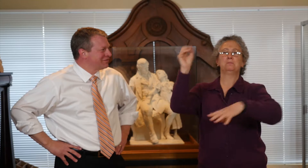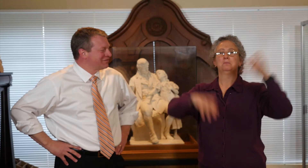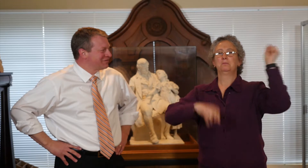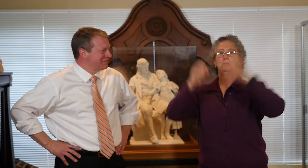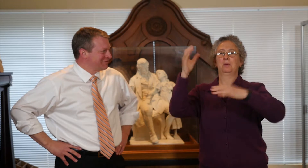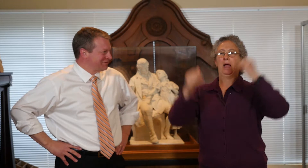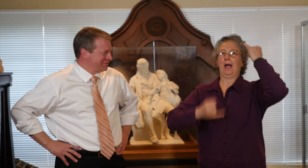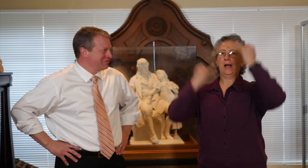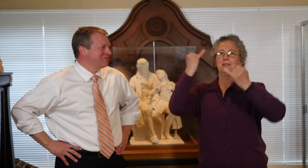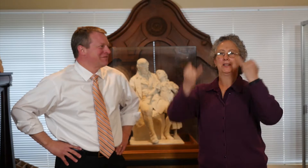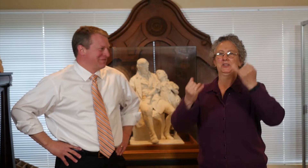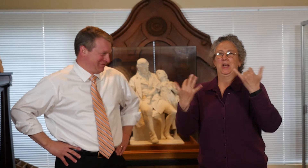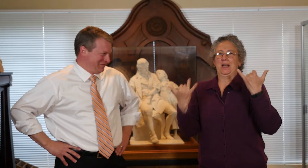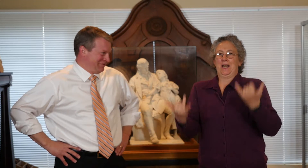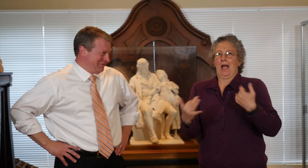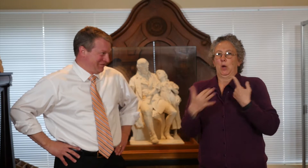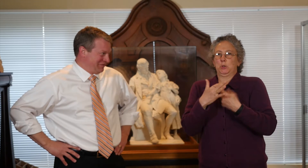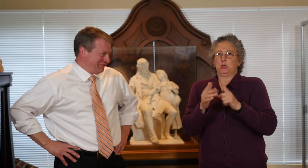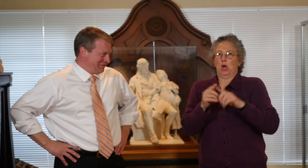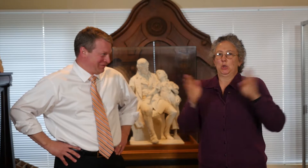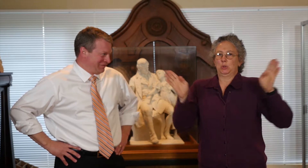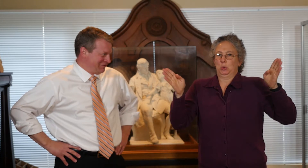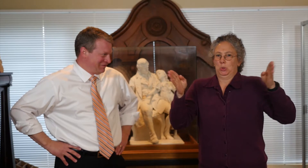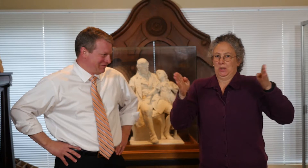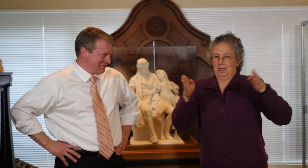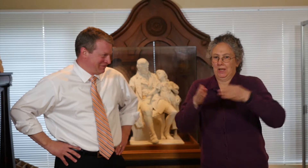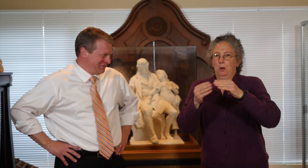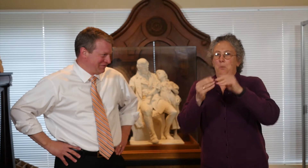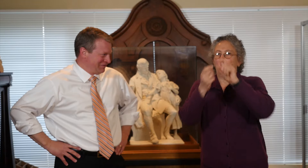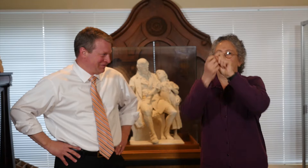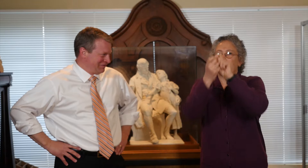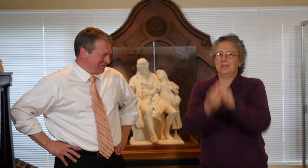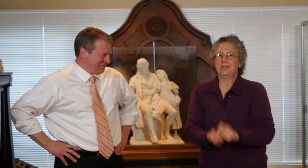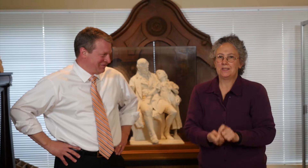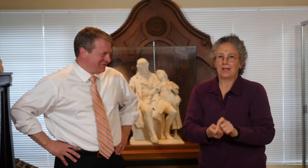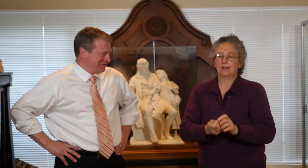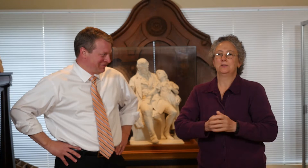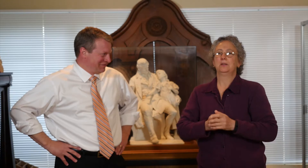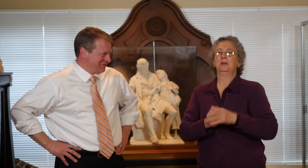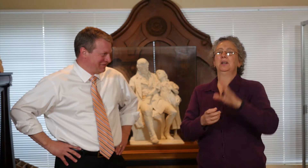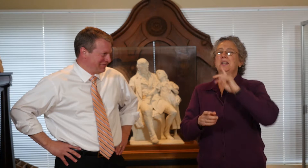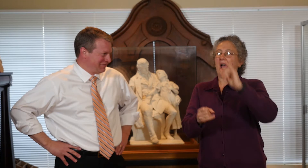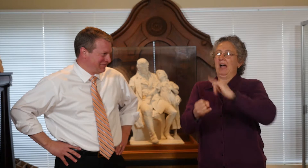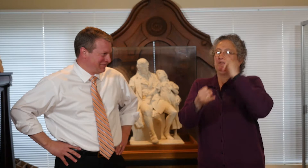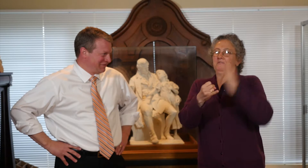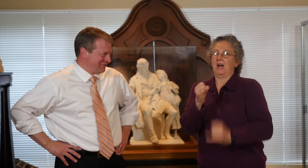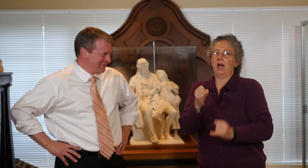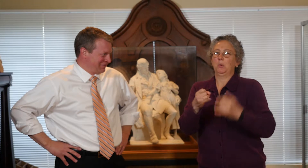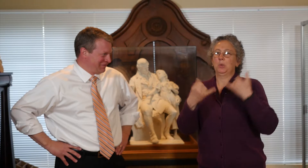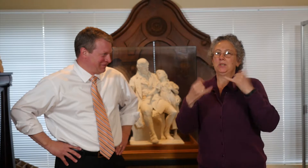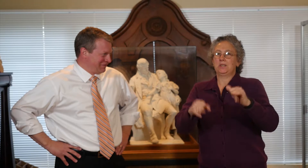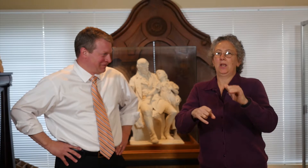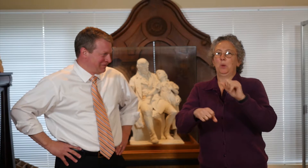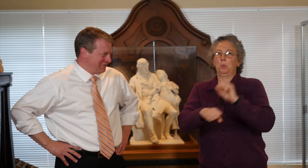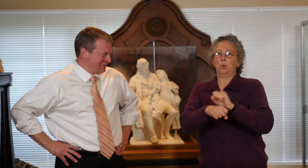about many different ideas. Now we are finally starting to narrow down some details. We still